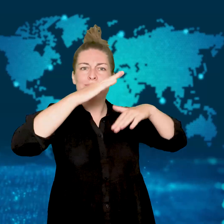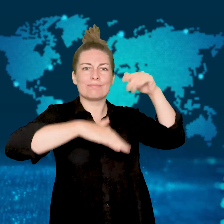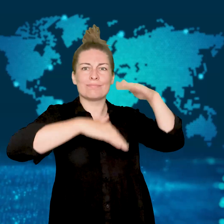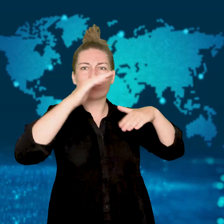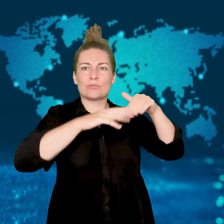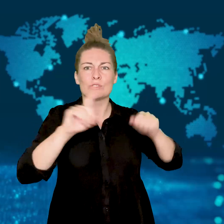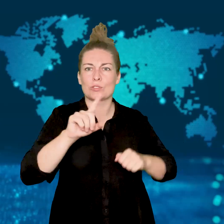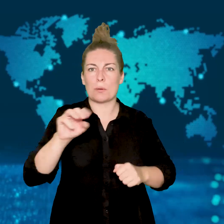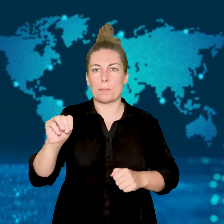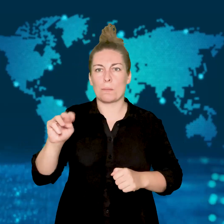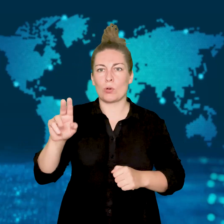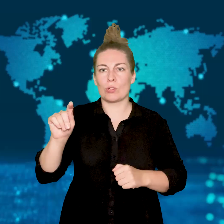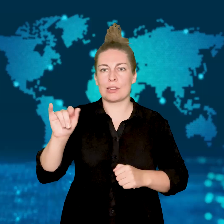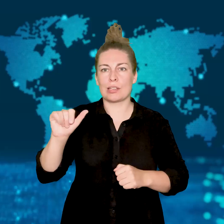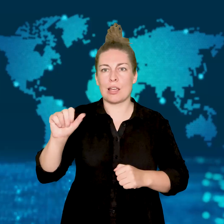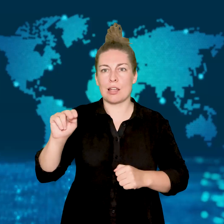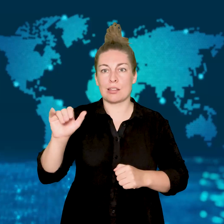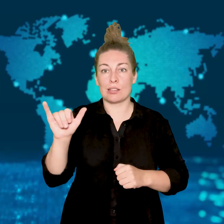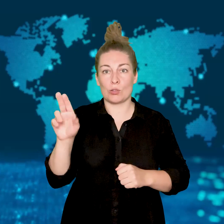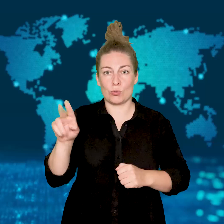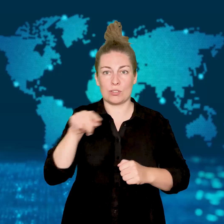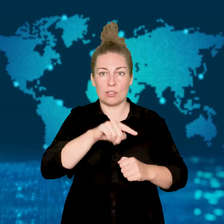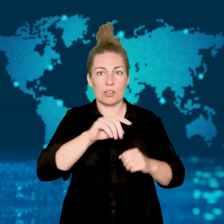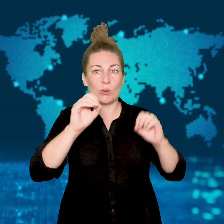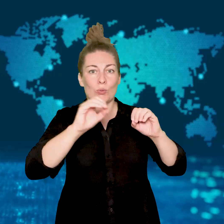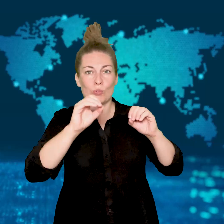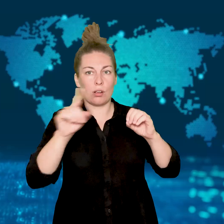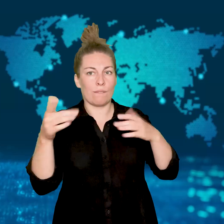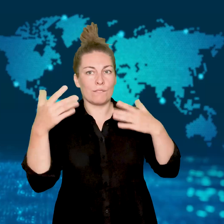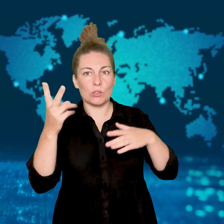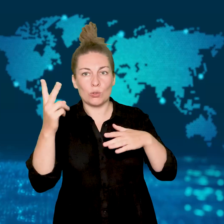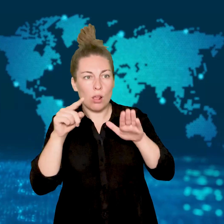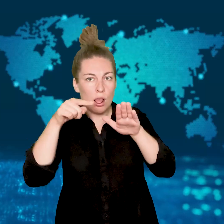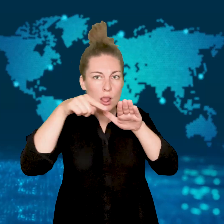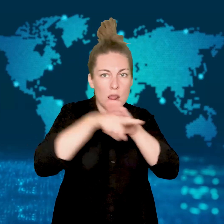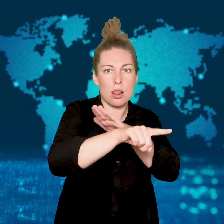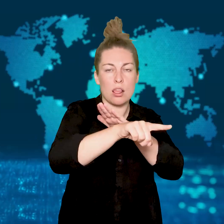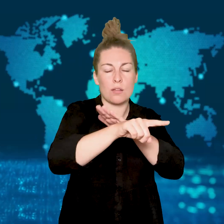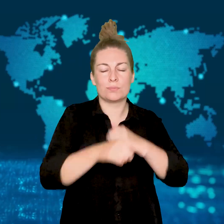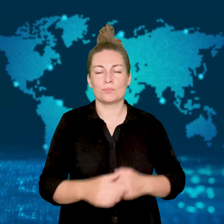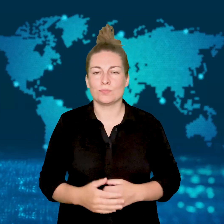an undeveloped area of the Mutianyu wall section.